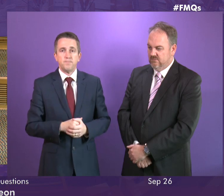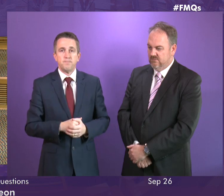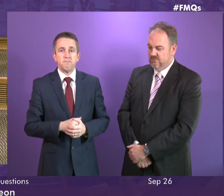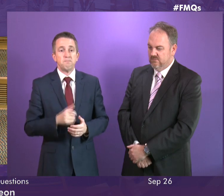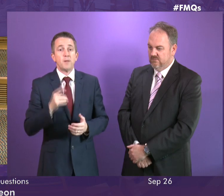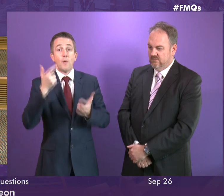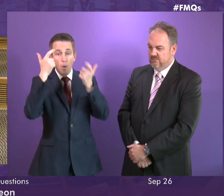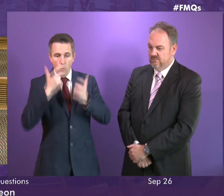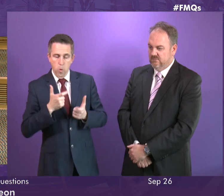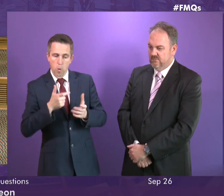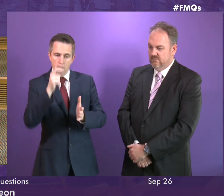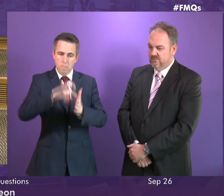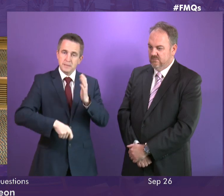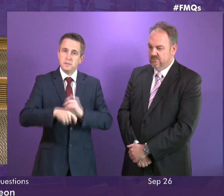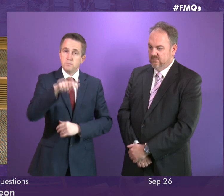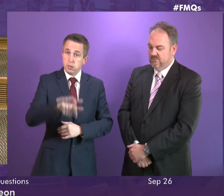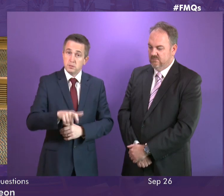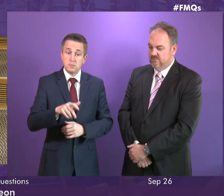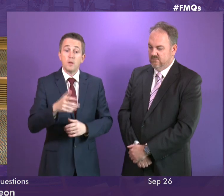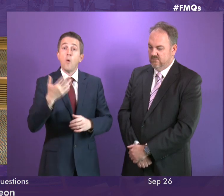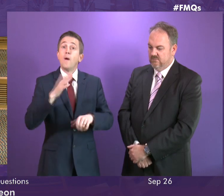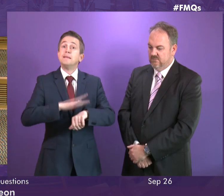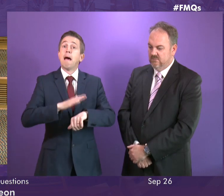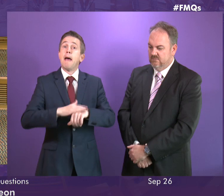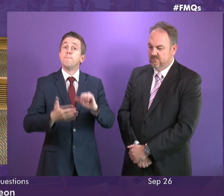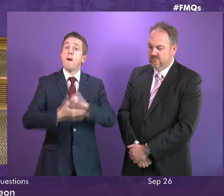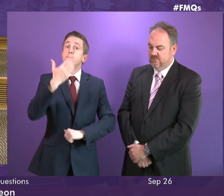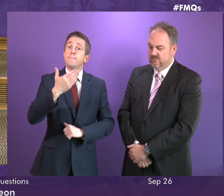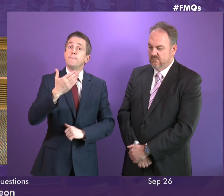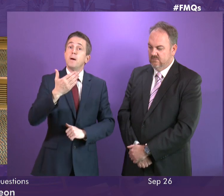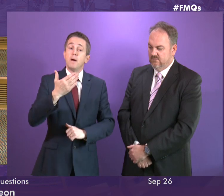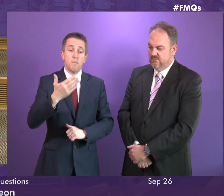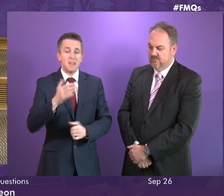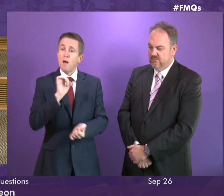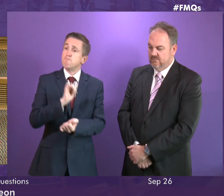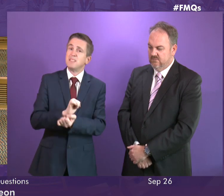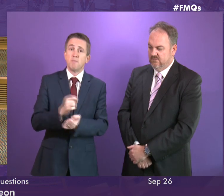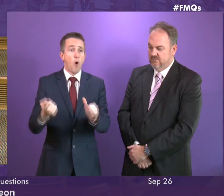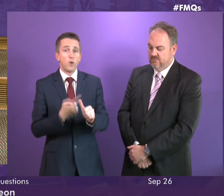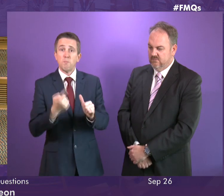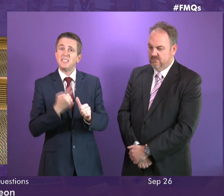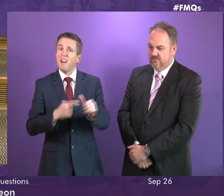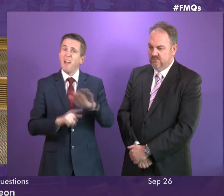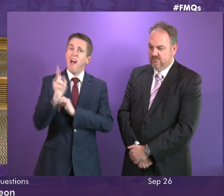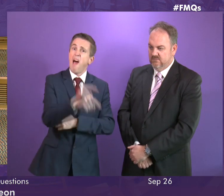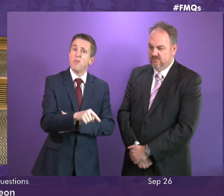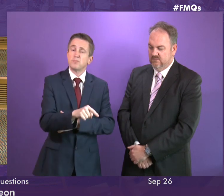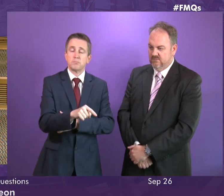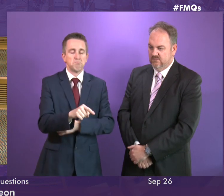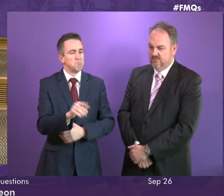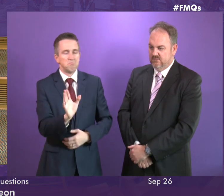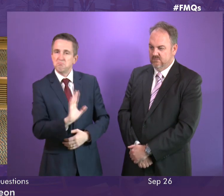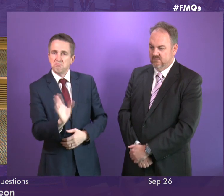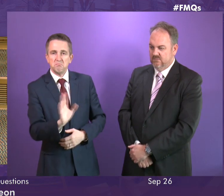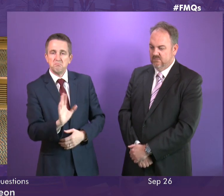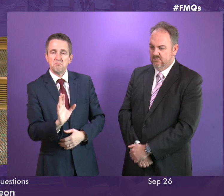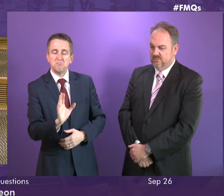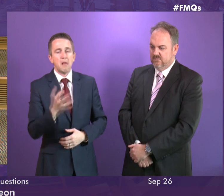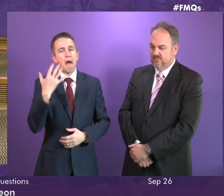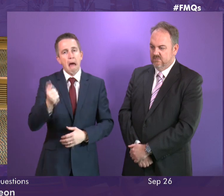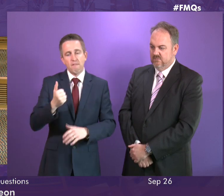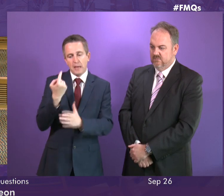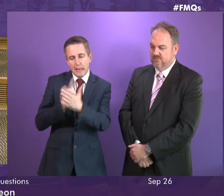the punishment part of their sentence expires. Release becomes a matter for the independent